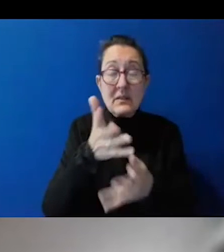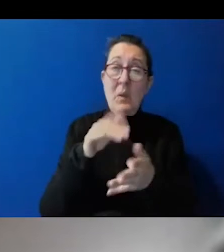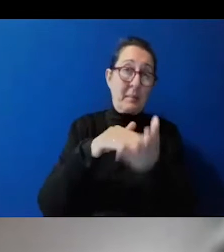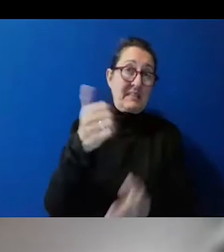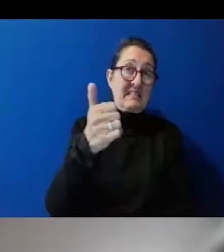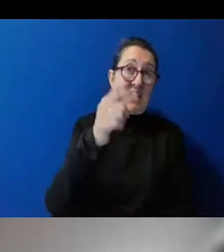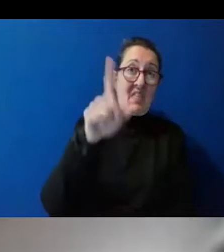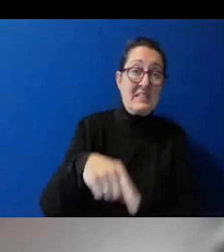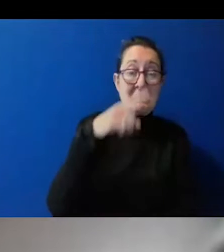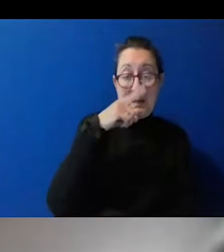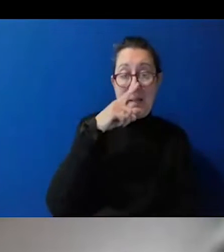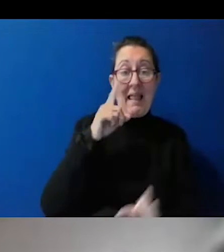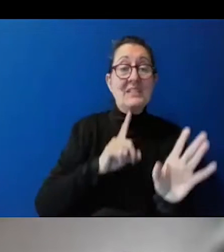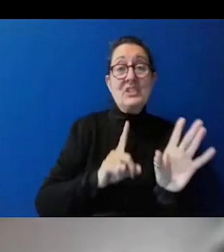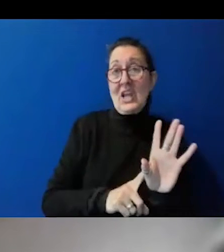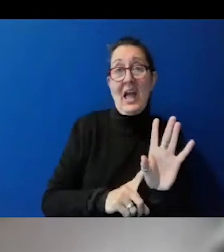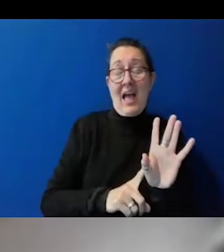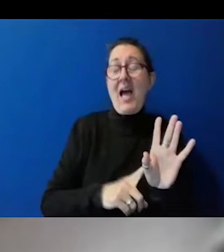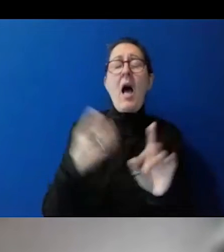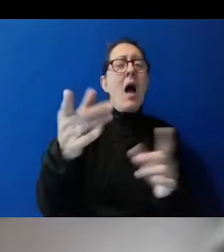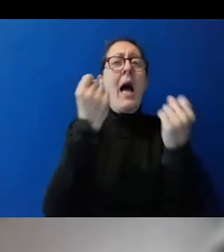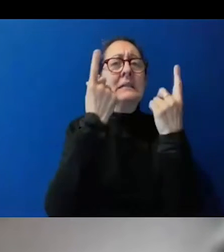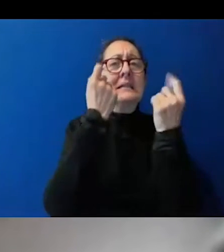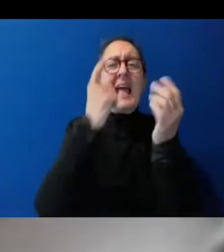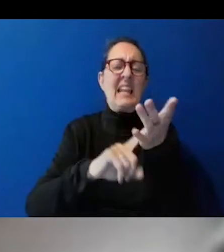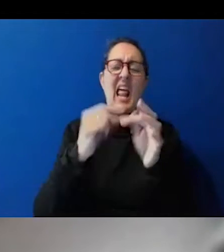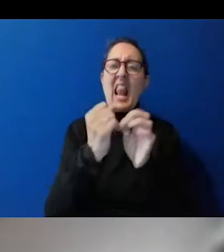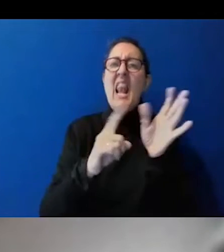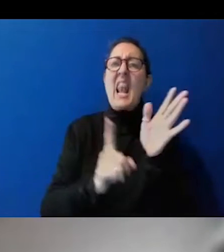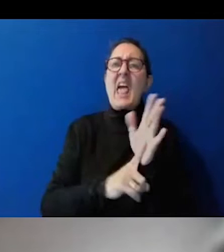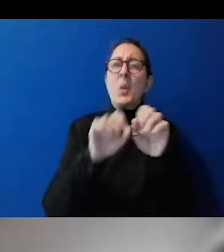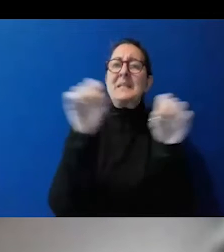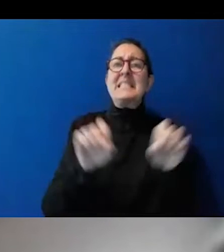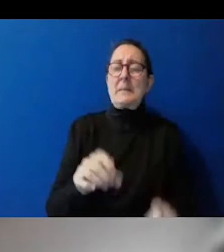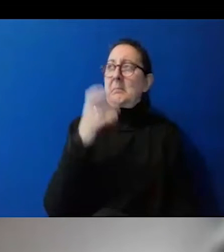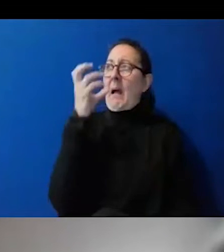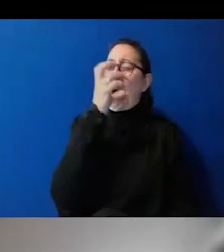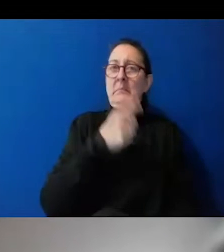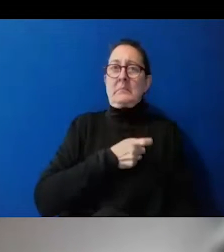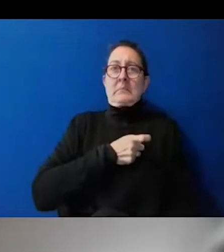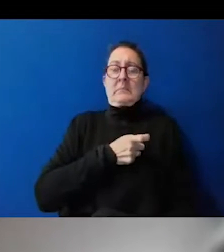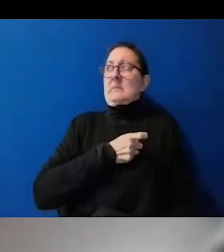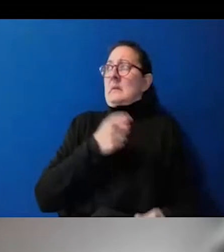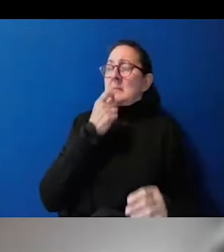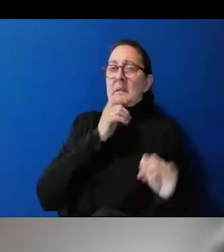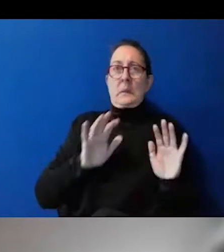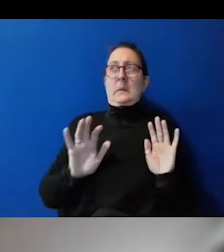and uh intimidating our role is to demystify it and to put you on the right path so that you can